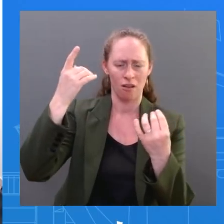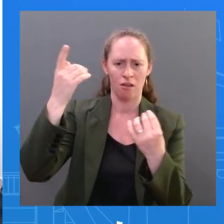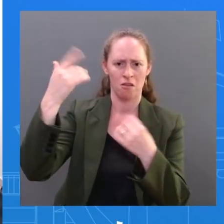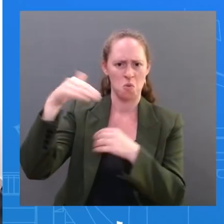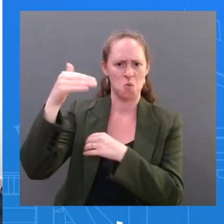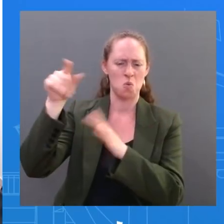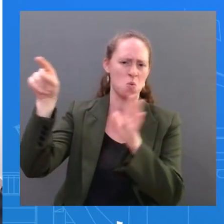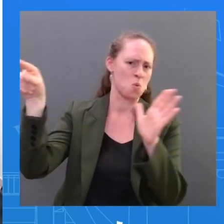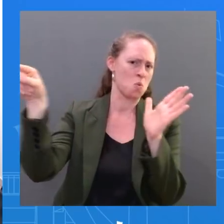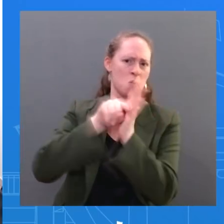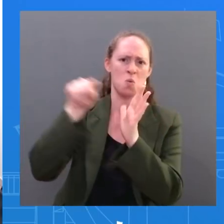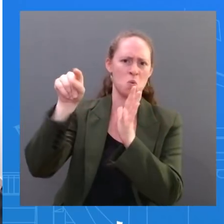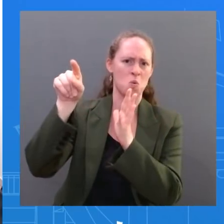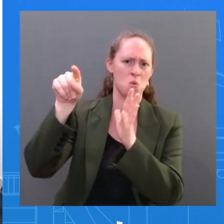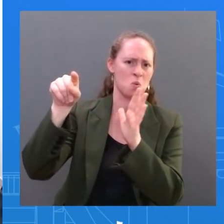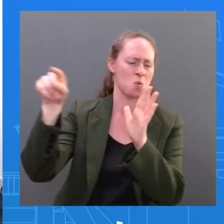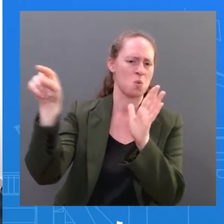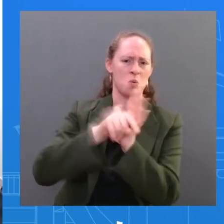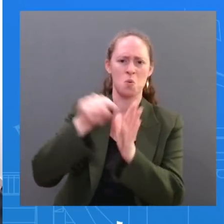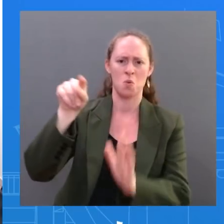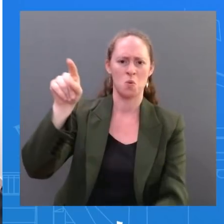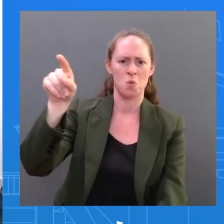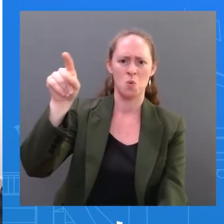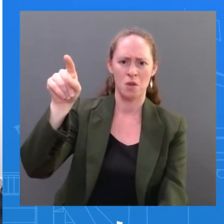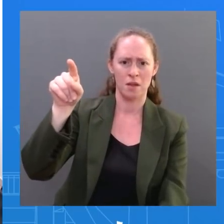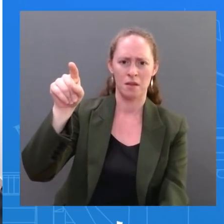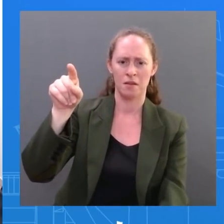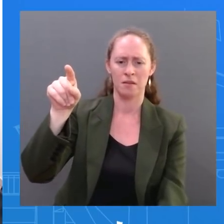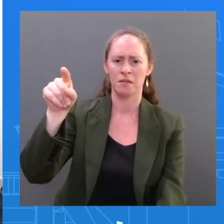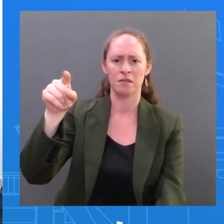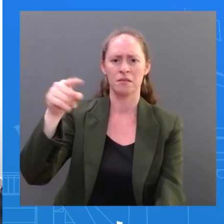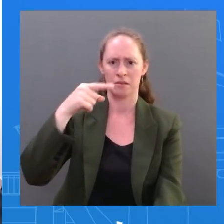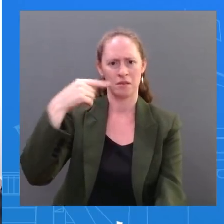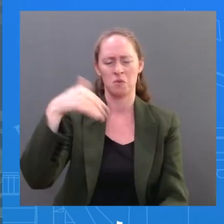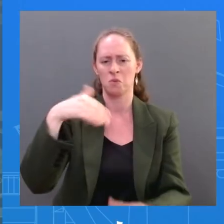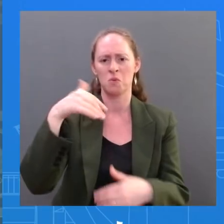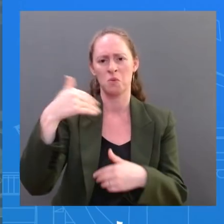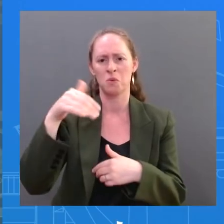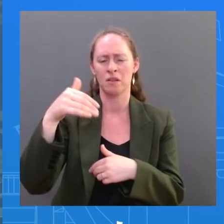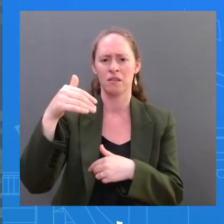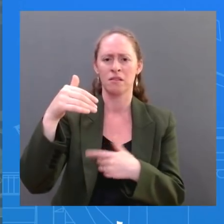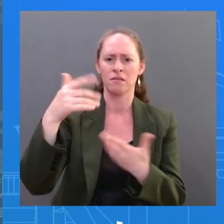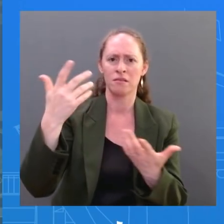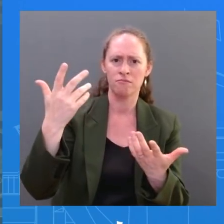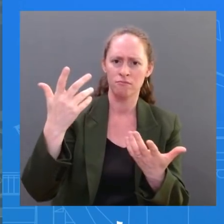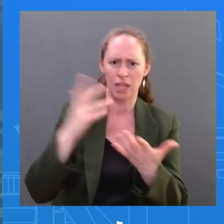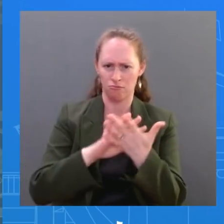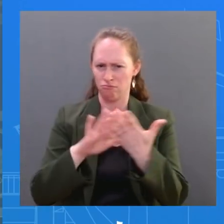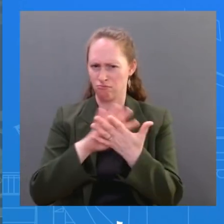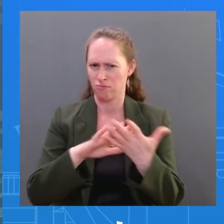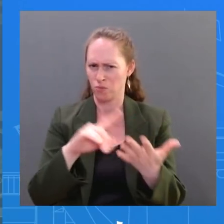he's offered asylum there. Which -- what's the administration's response? Ms. Jean-Pierre: Well, we see -- we see AMLO,